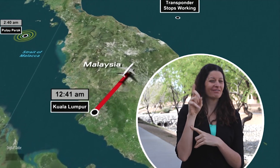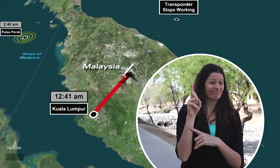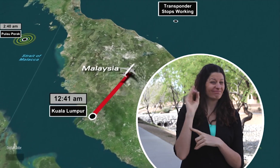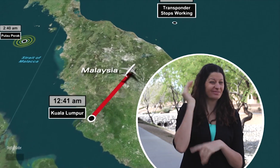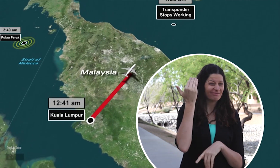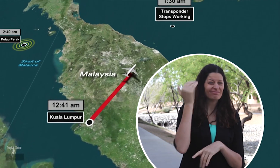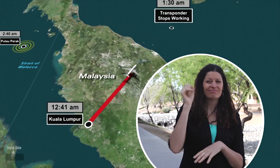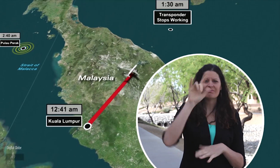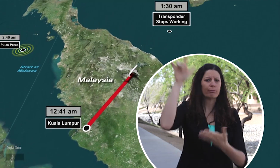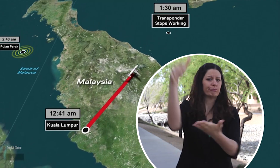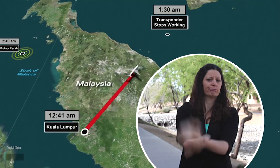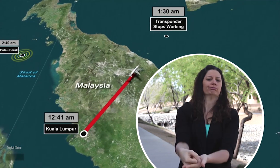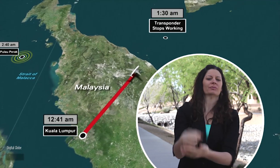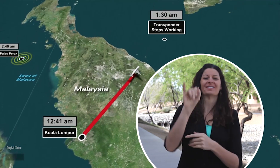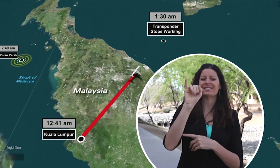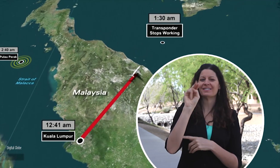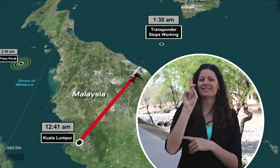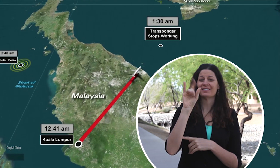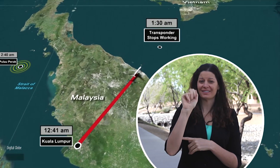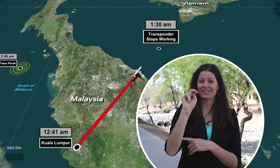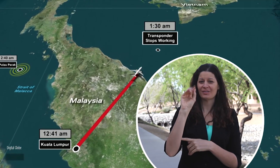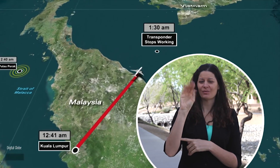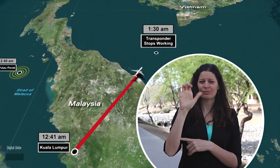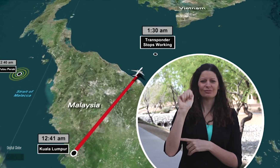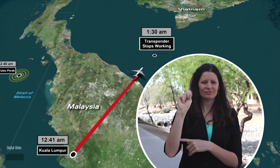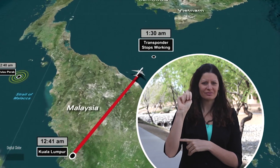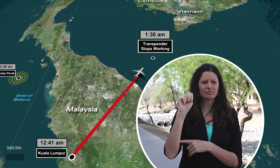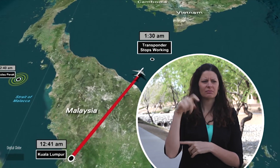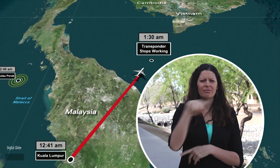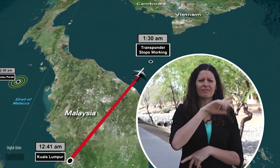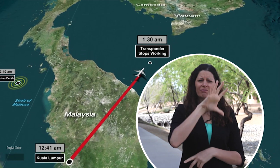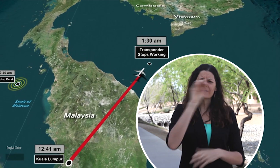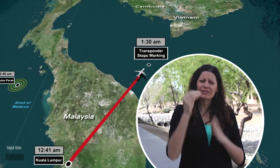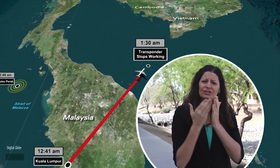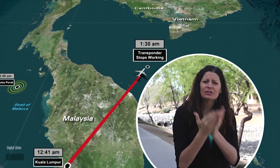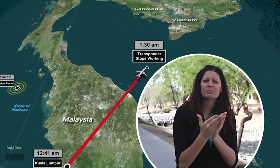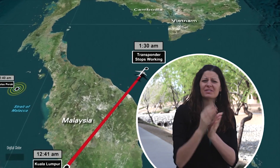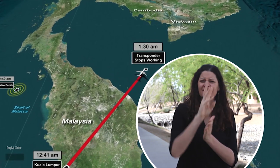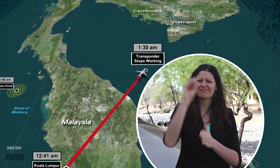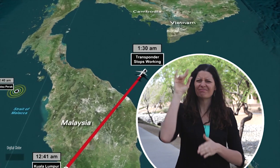AND EVIDENCE SHOWS IT MAY HAVE BEEN HIJACKED AND CRASH LANDED IN THE INDIAN OCEAN.